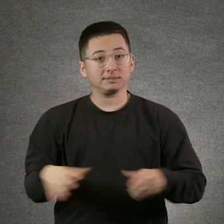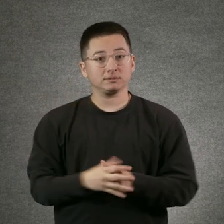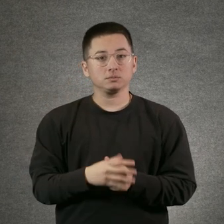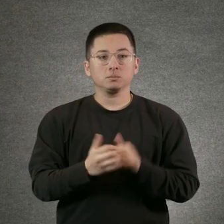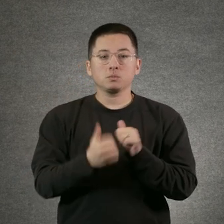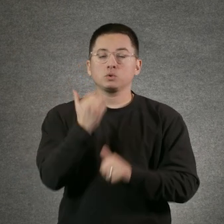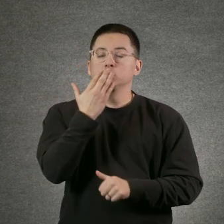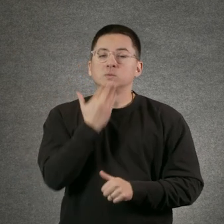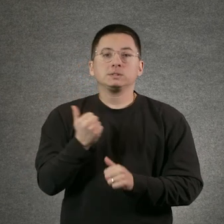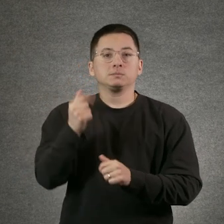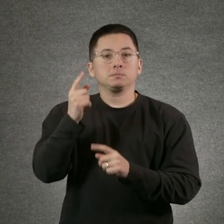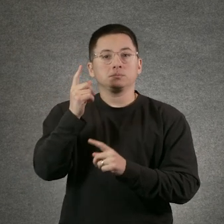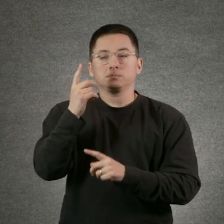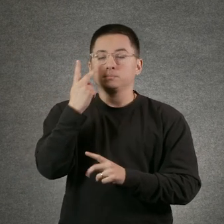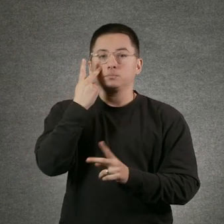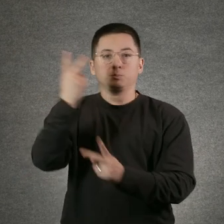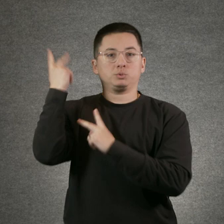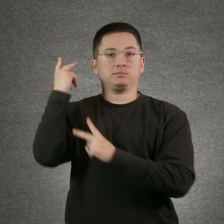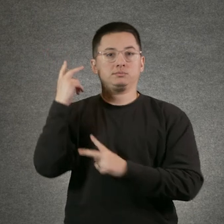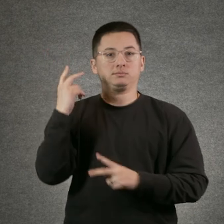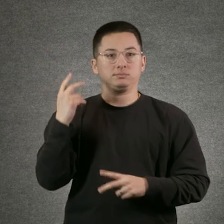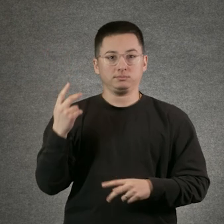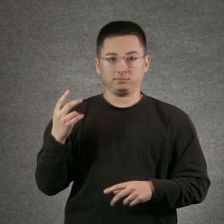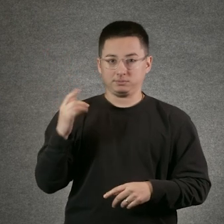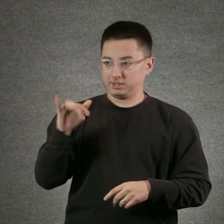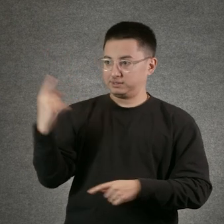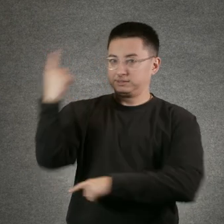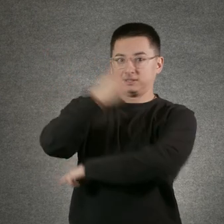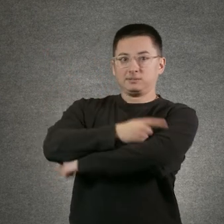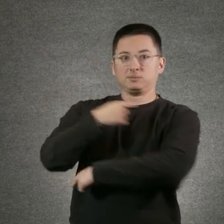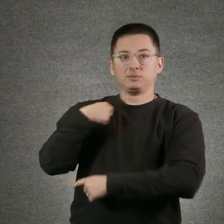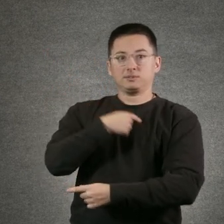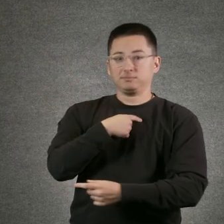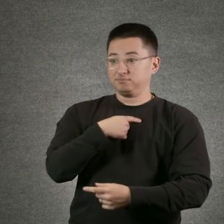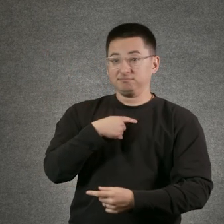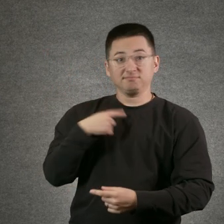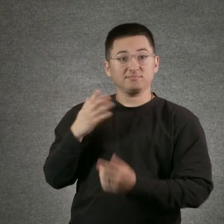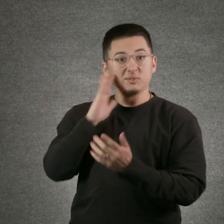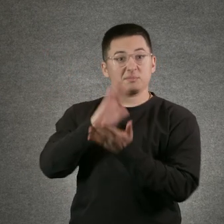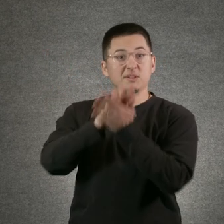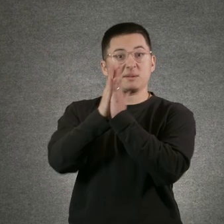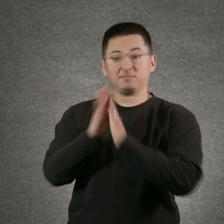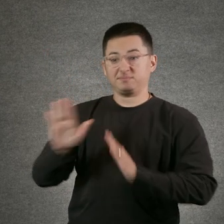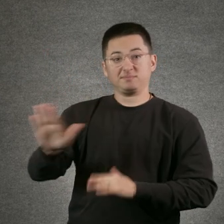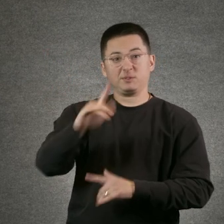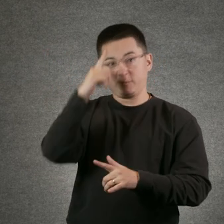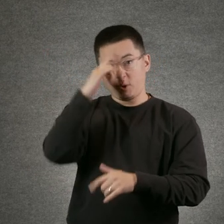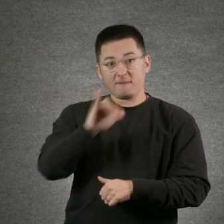of the day that we found out that we were going to be their forever parents. He never thought he was going to be